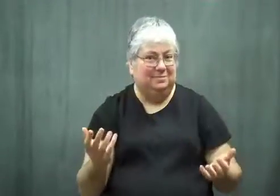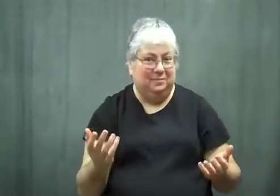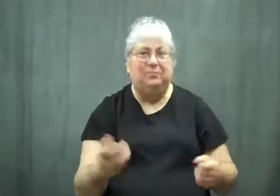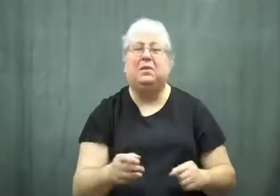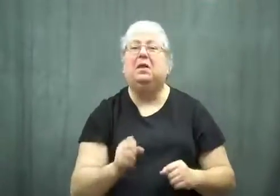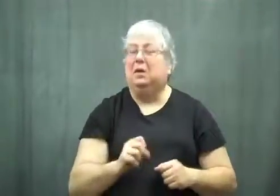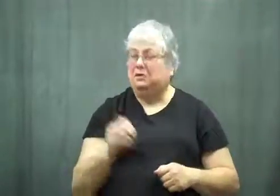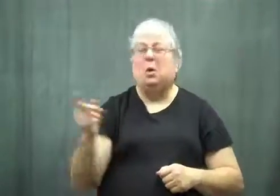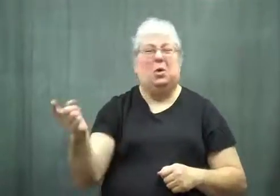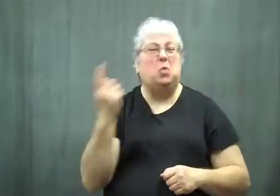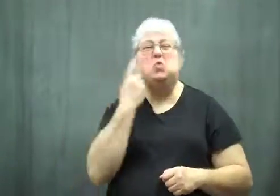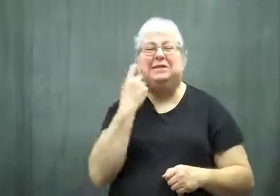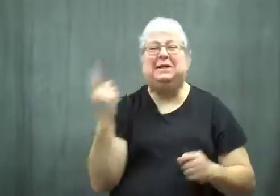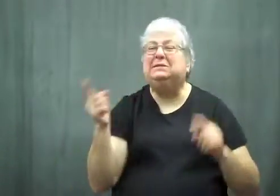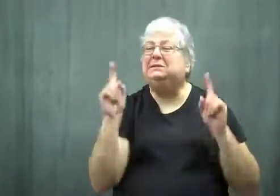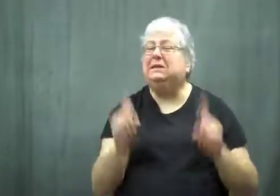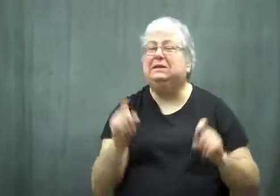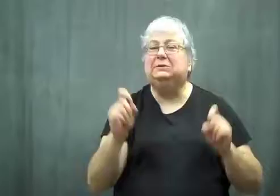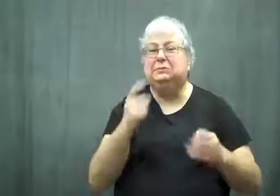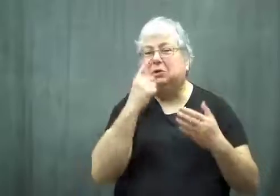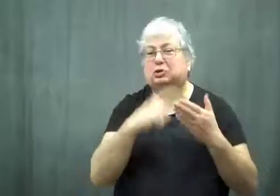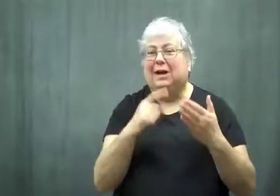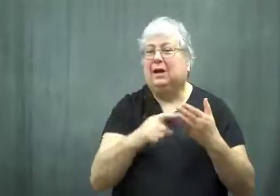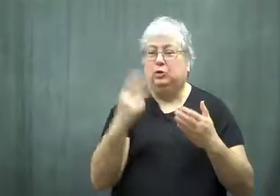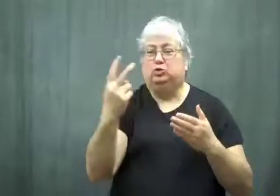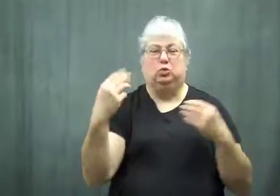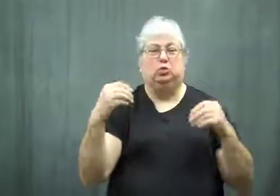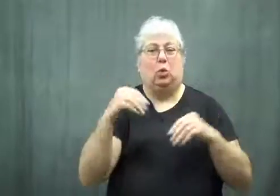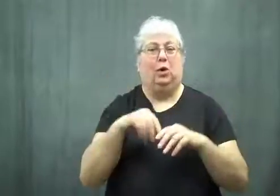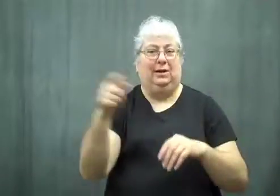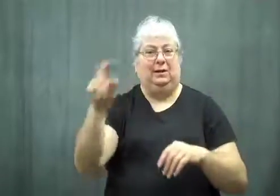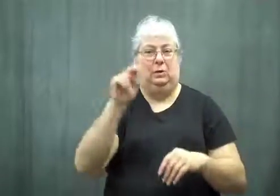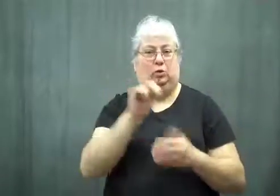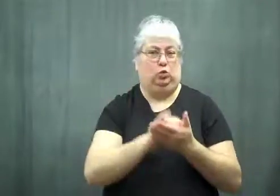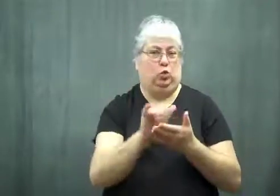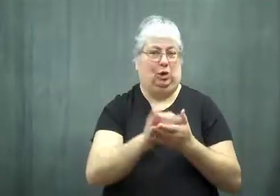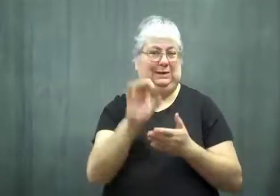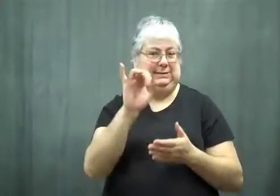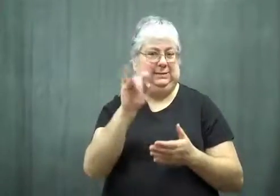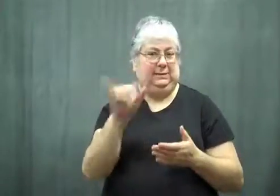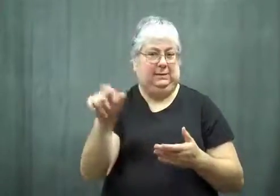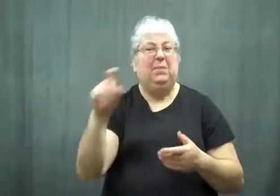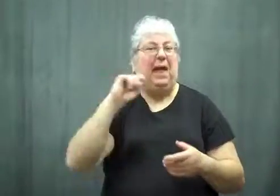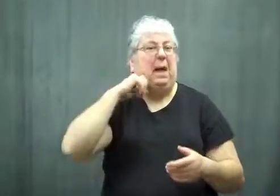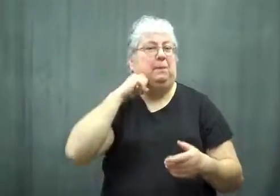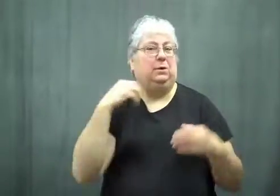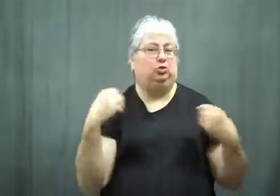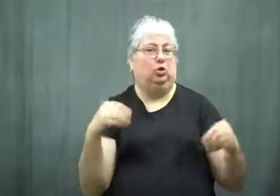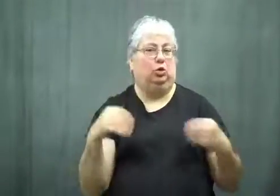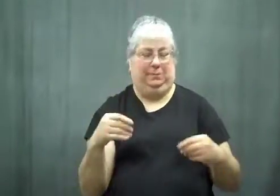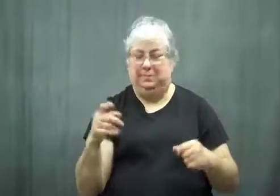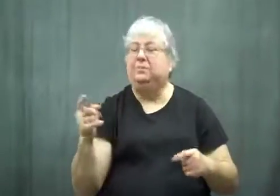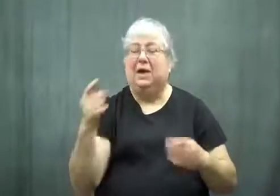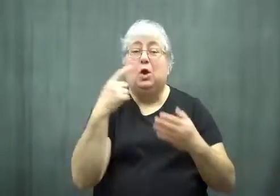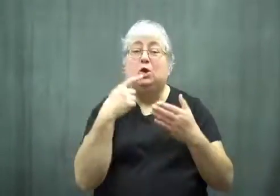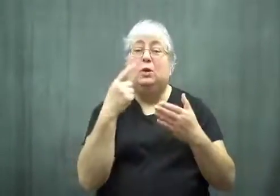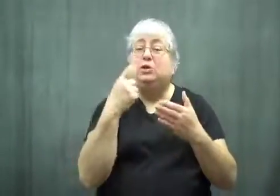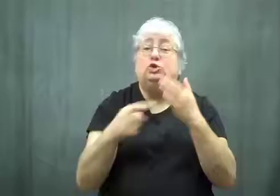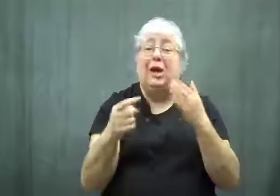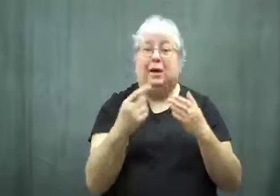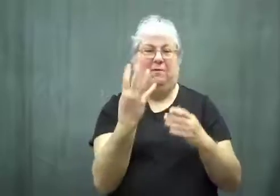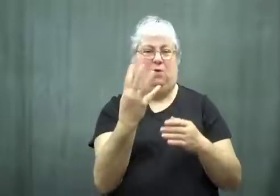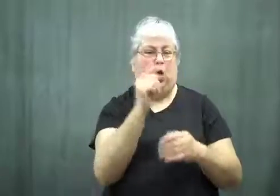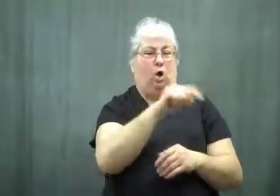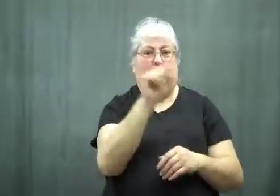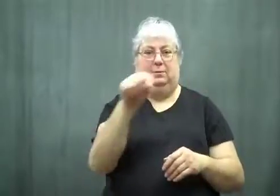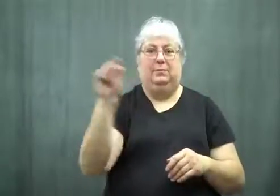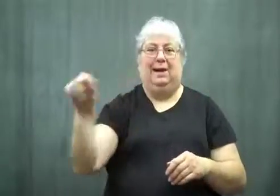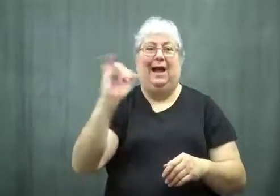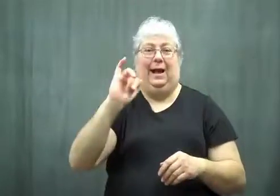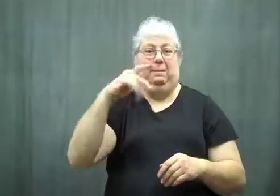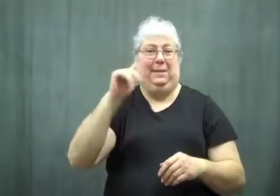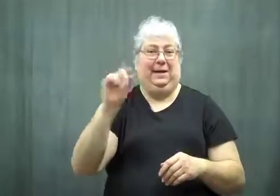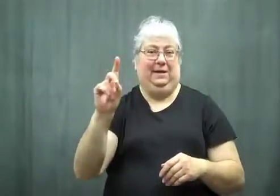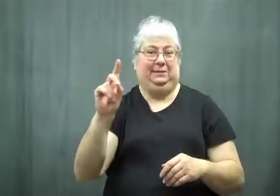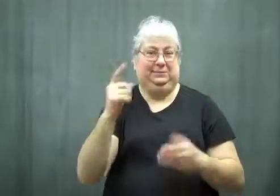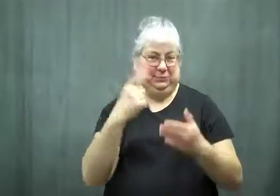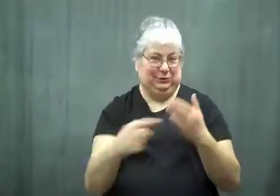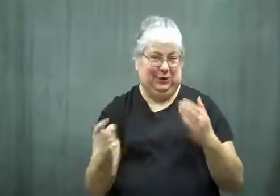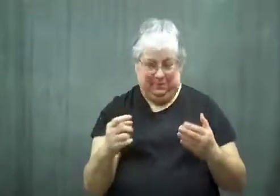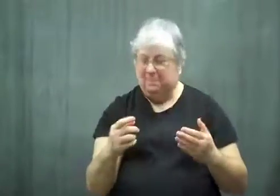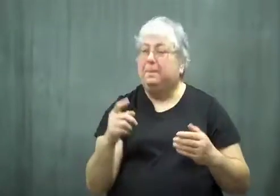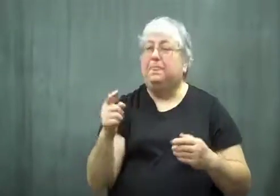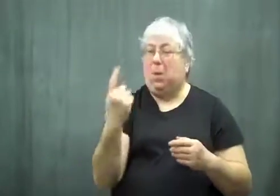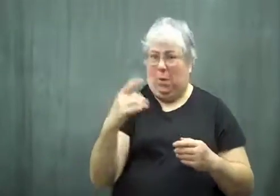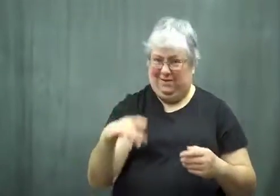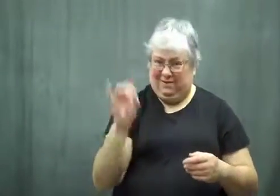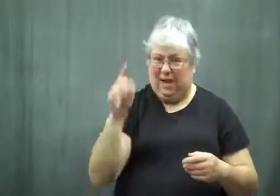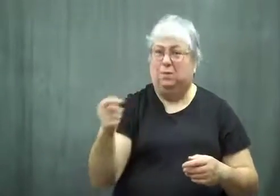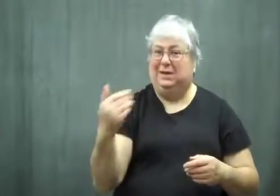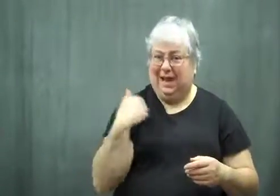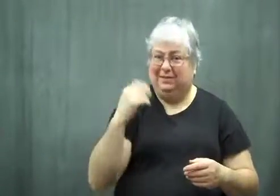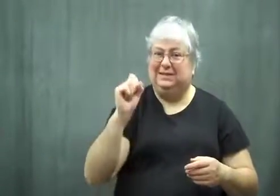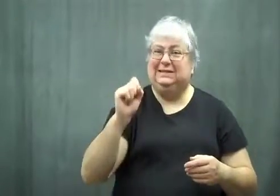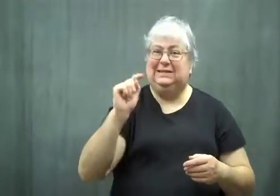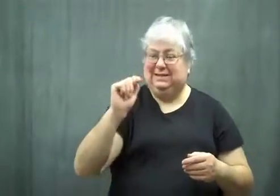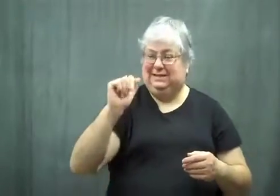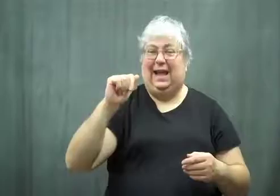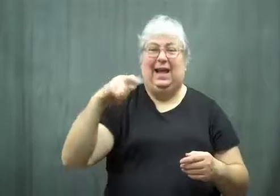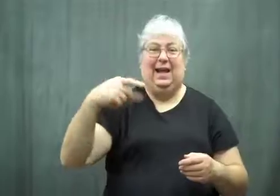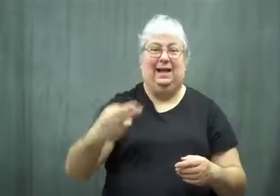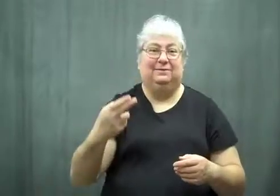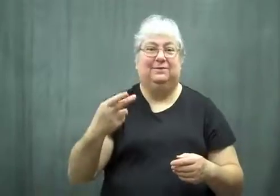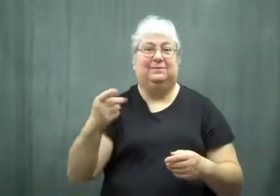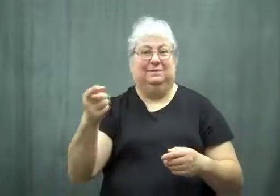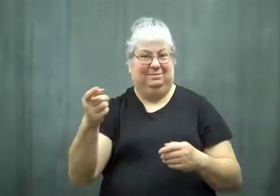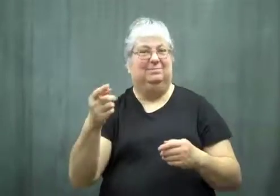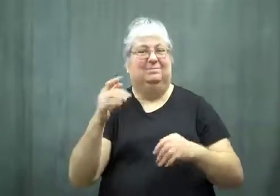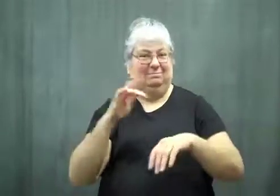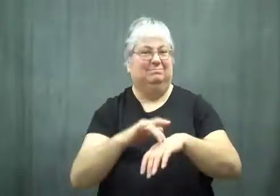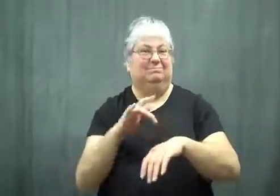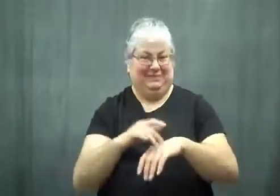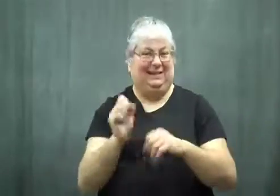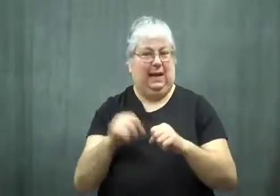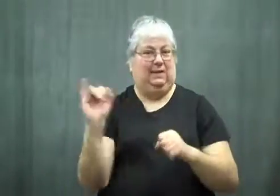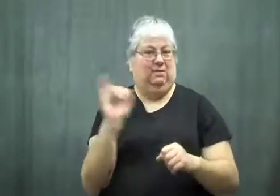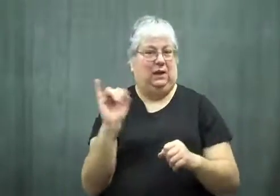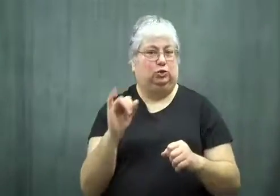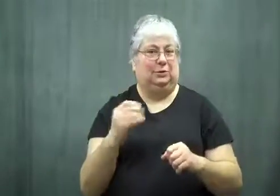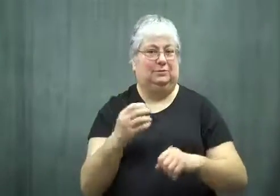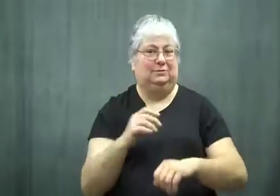Two Apple stores in New York City were tested. Four iPads were checked.